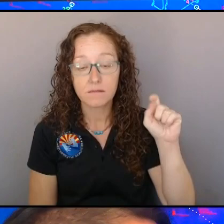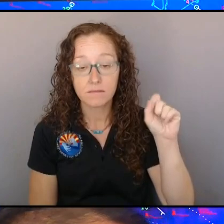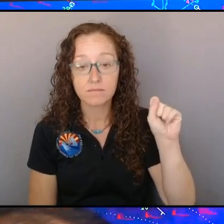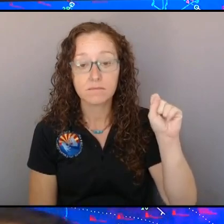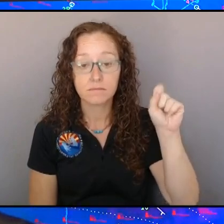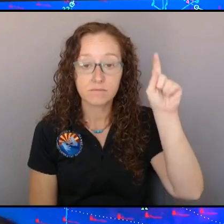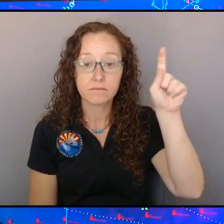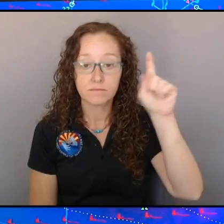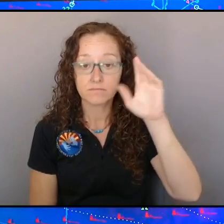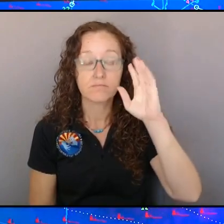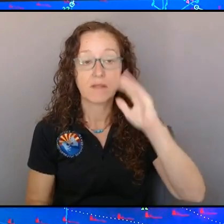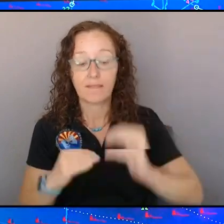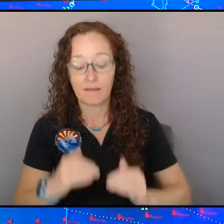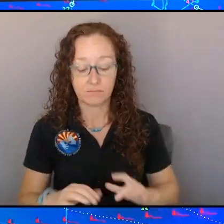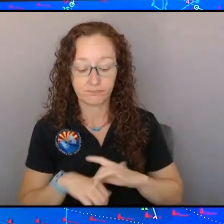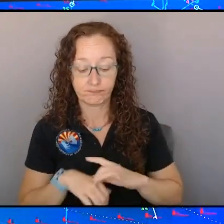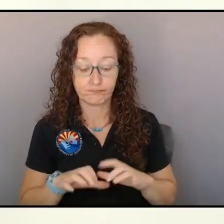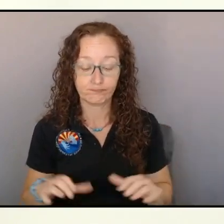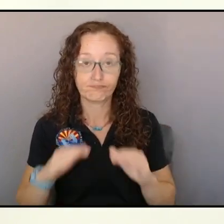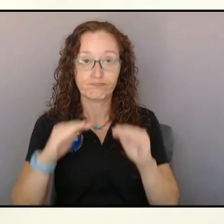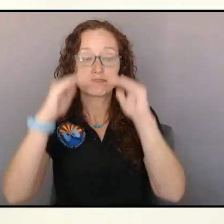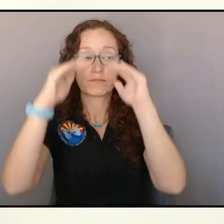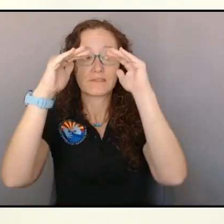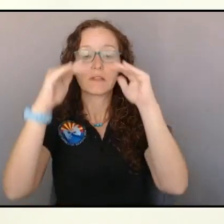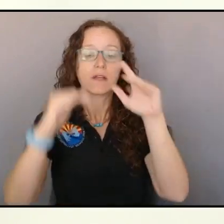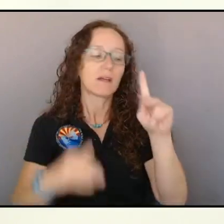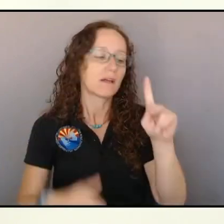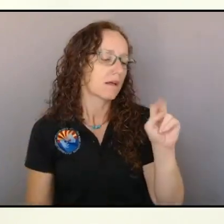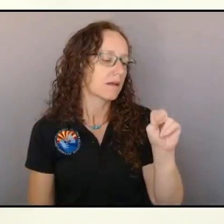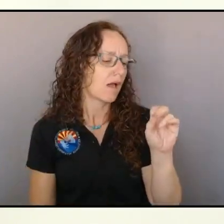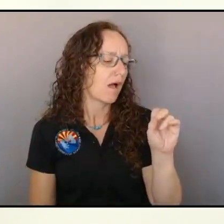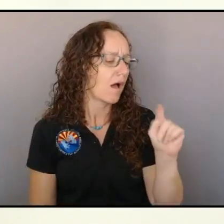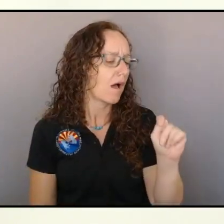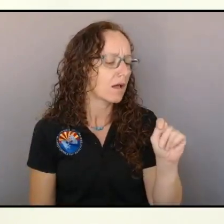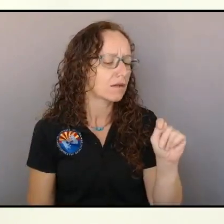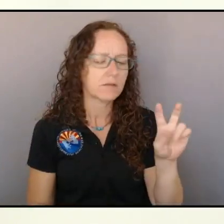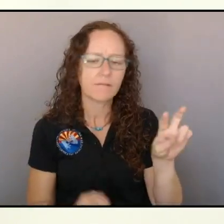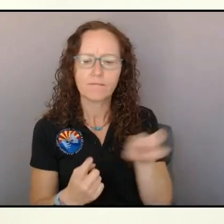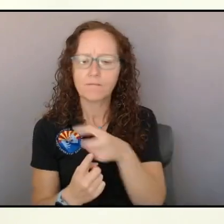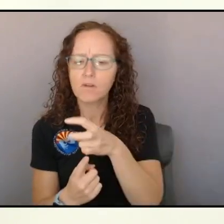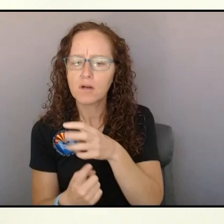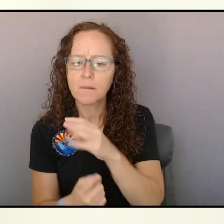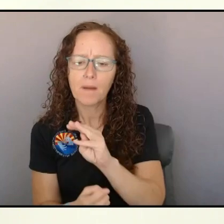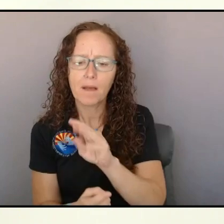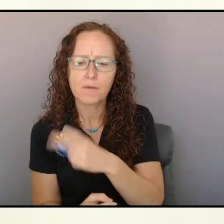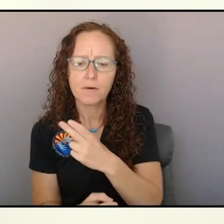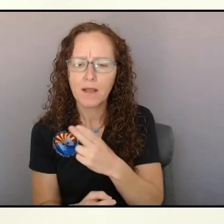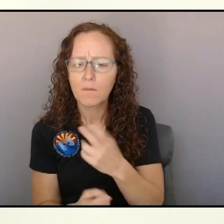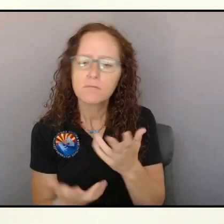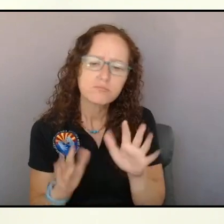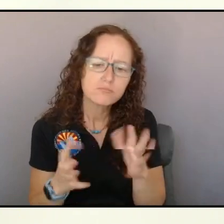point of references to how knots would convert to miles per hour, that's pretty much what would be driving on the